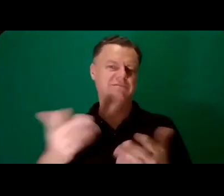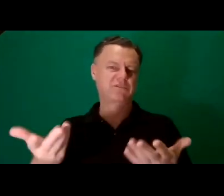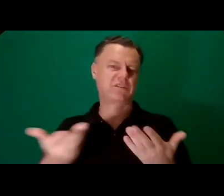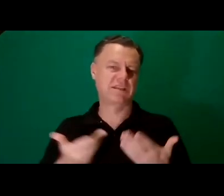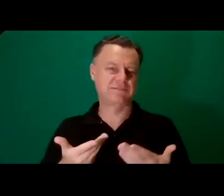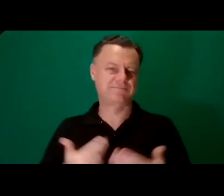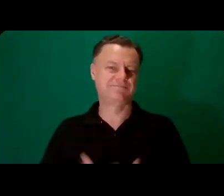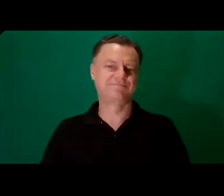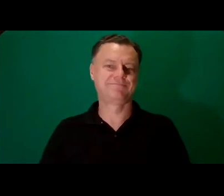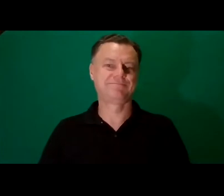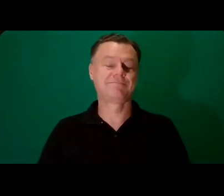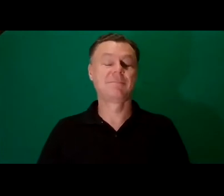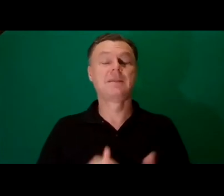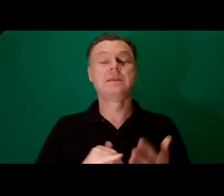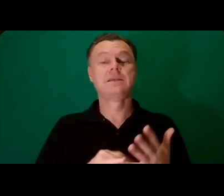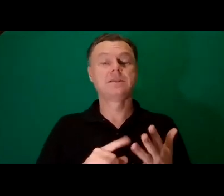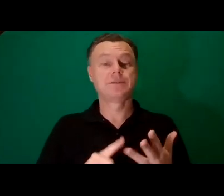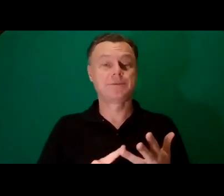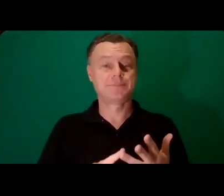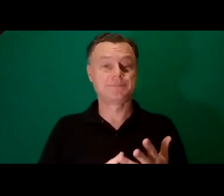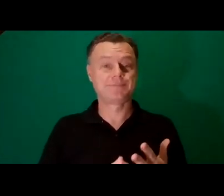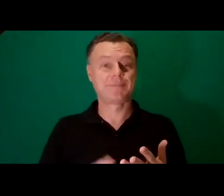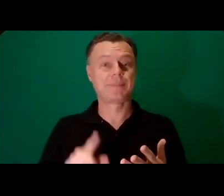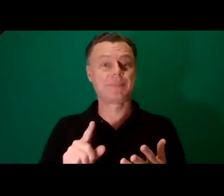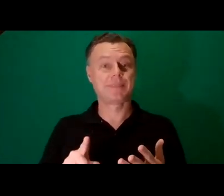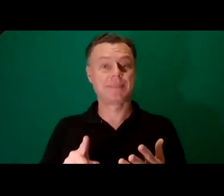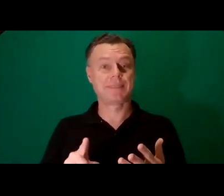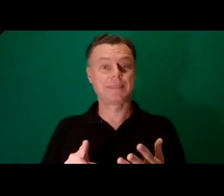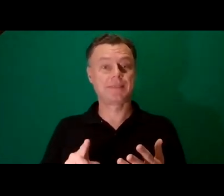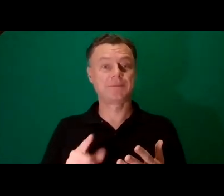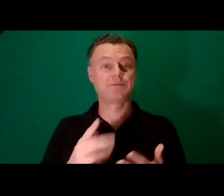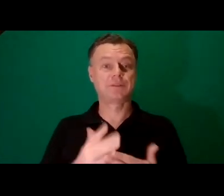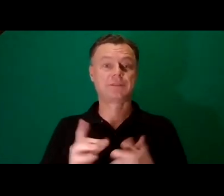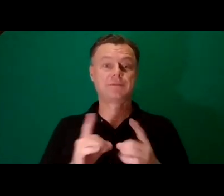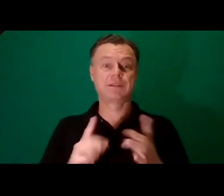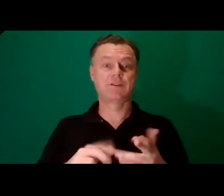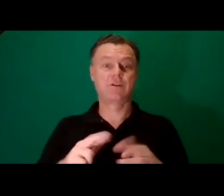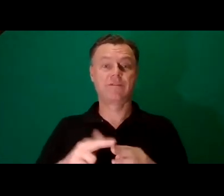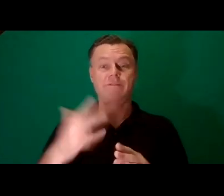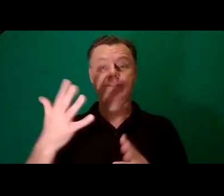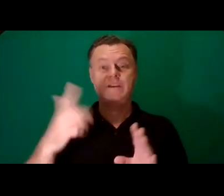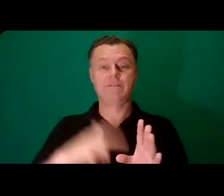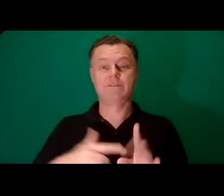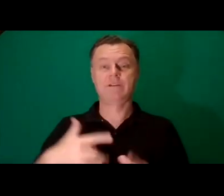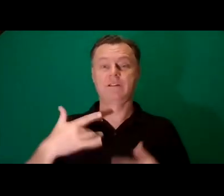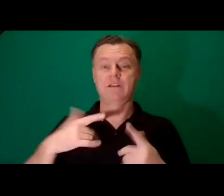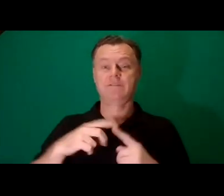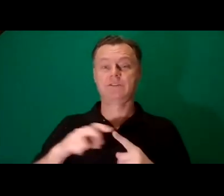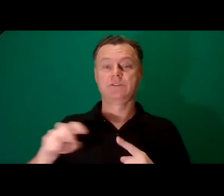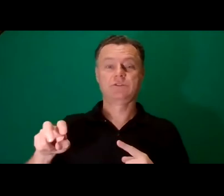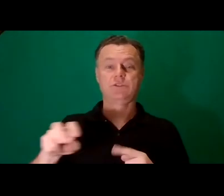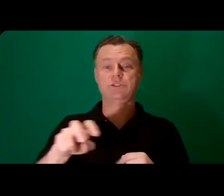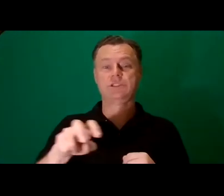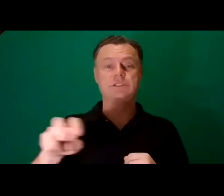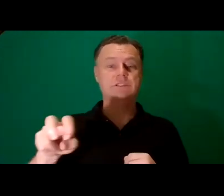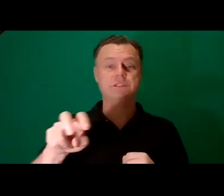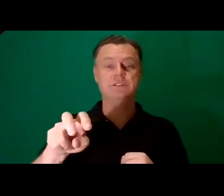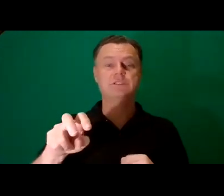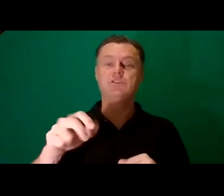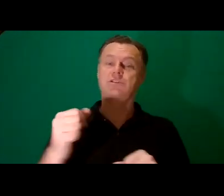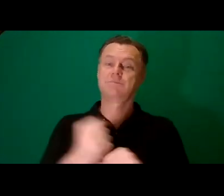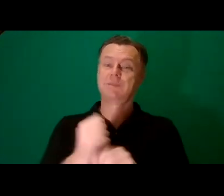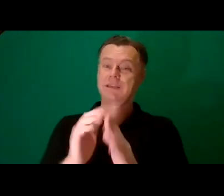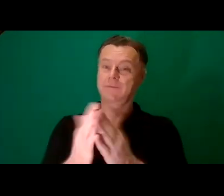And so that was basically the beginning of a five-year journey to make that book which